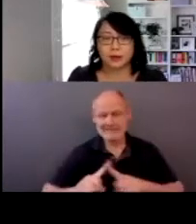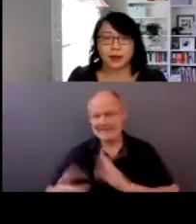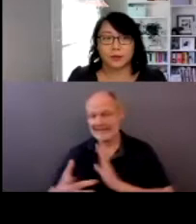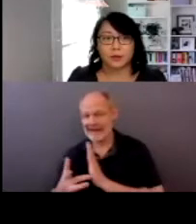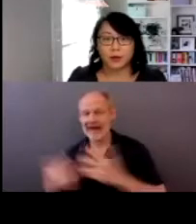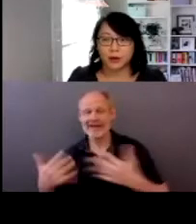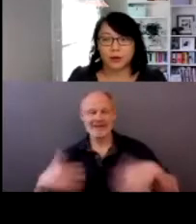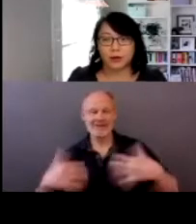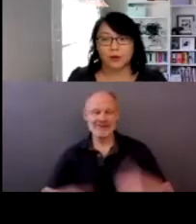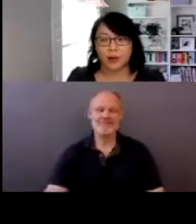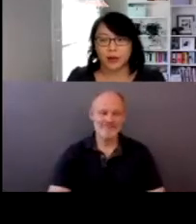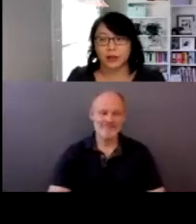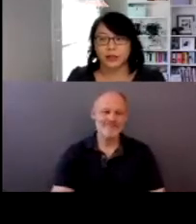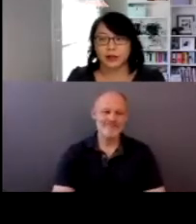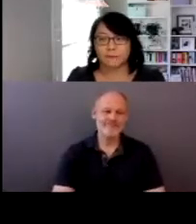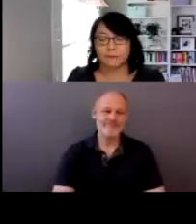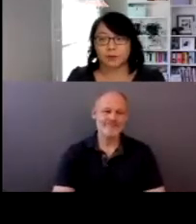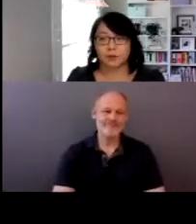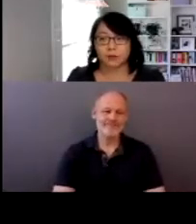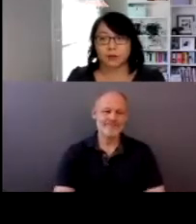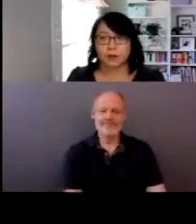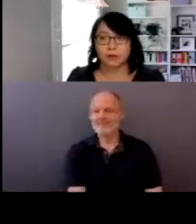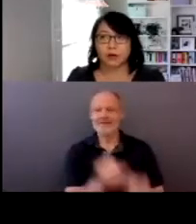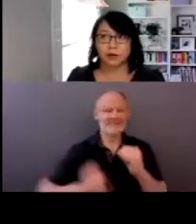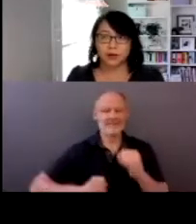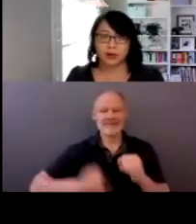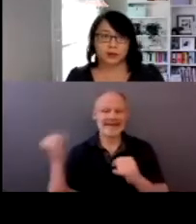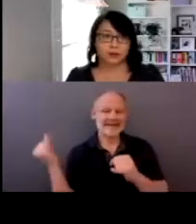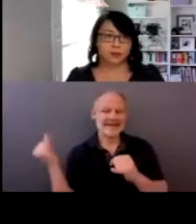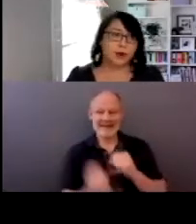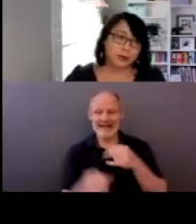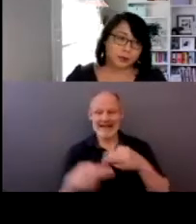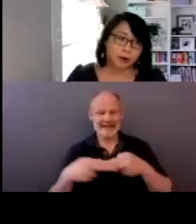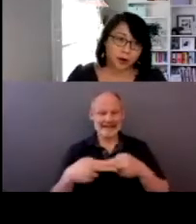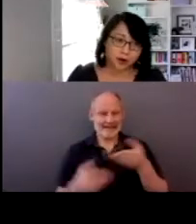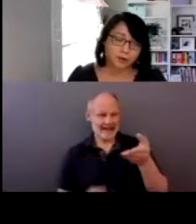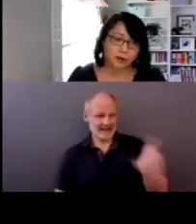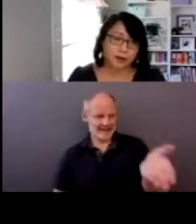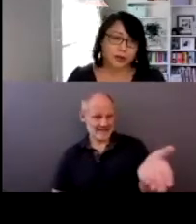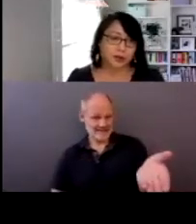One thing I'll close on is one of the things that Frye Art Museum is part of is in the last year is